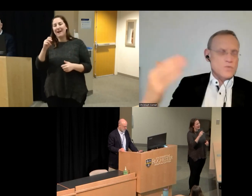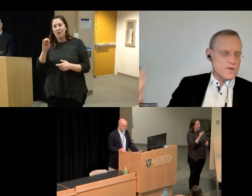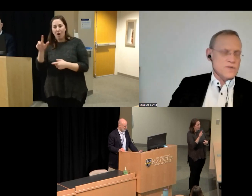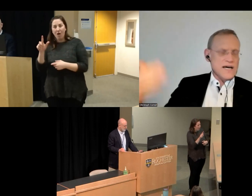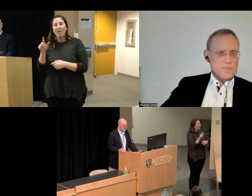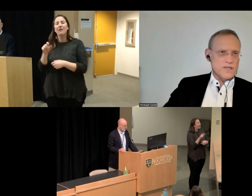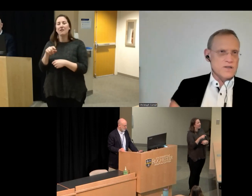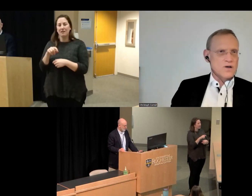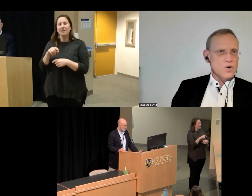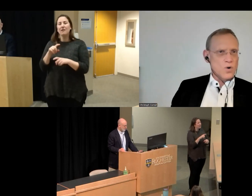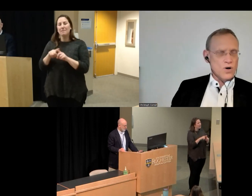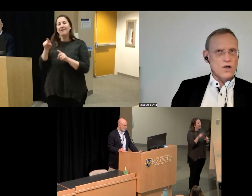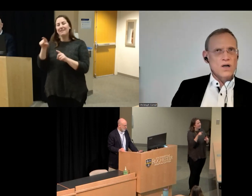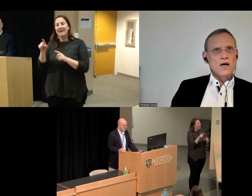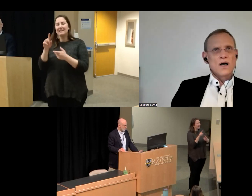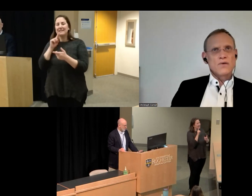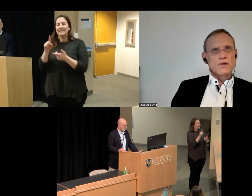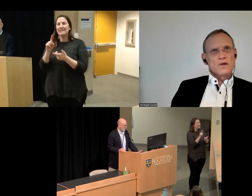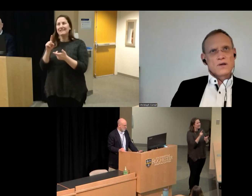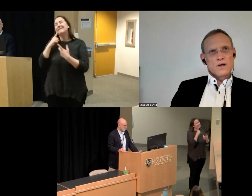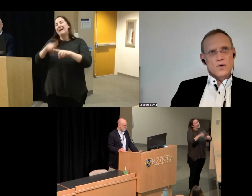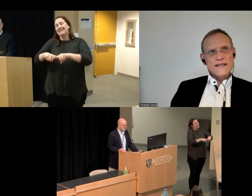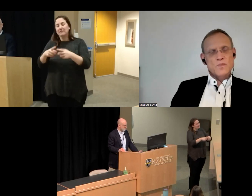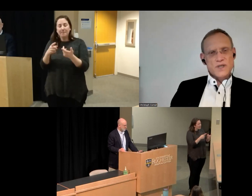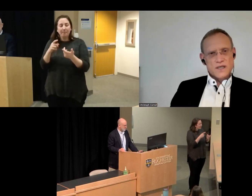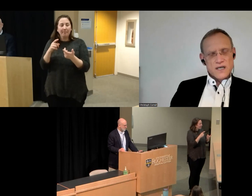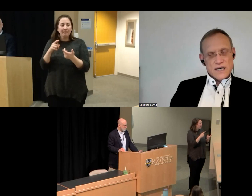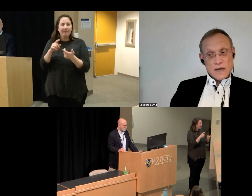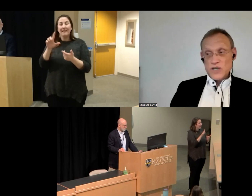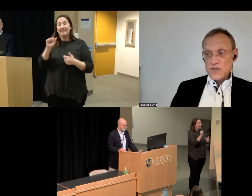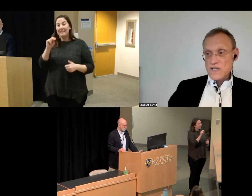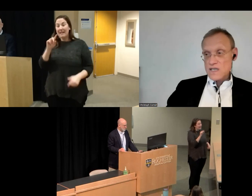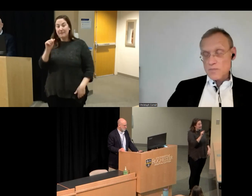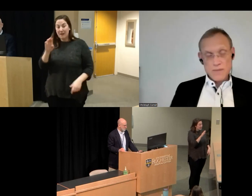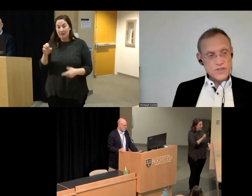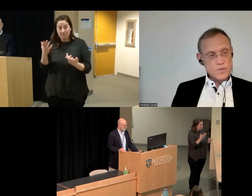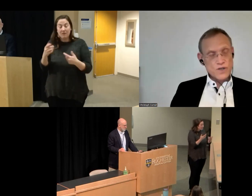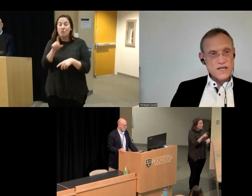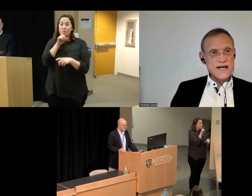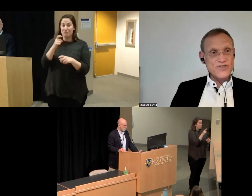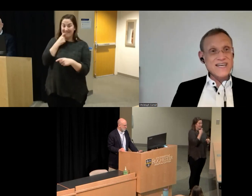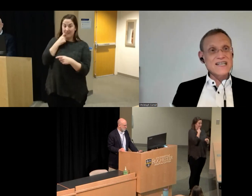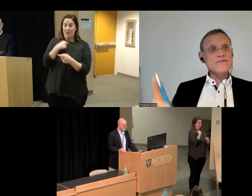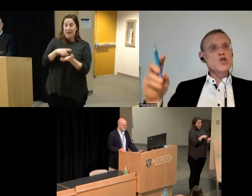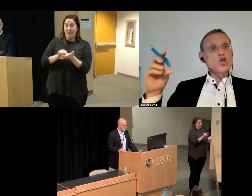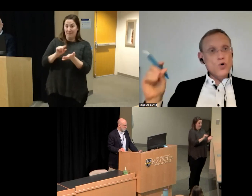what type in or are olanzapine and we just recently published in World Psychiatry that even low